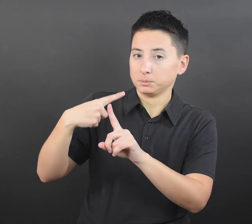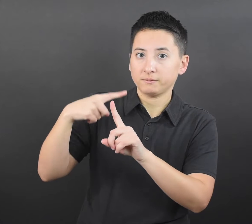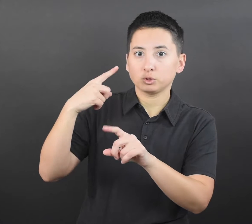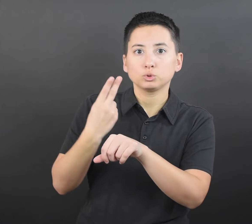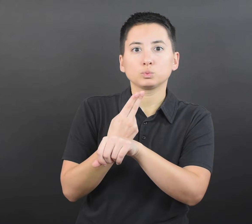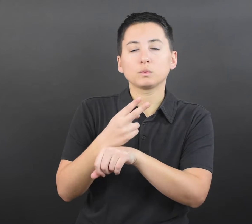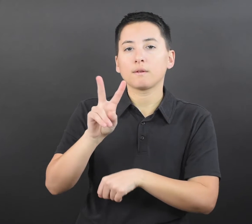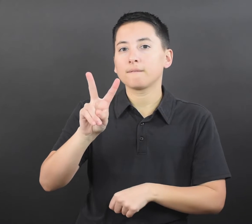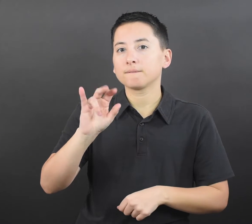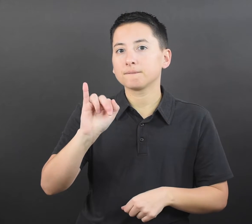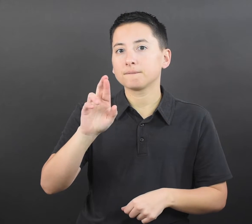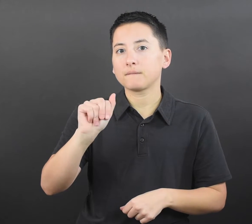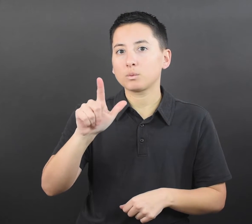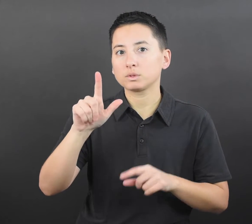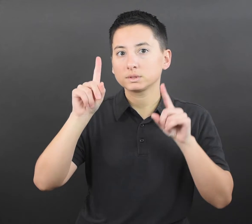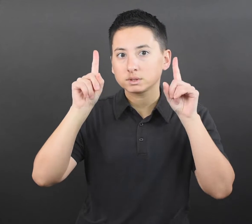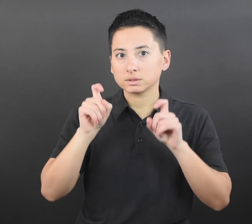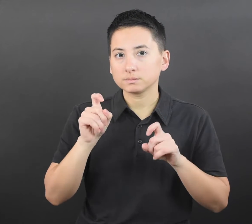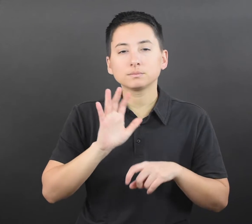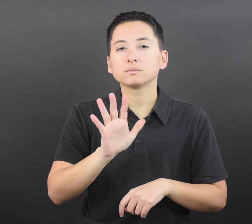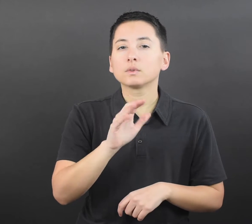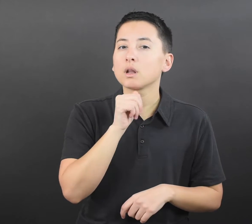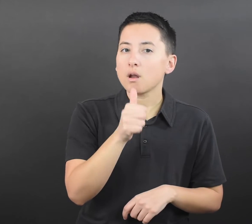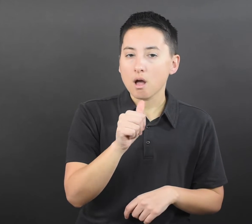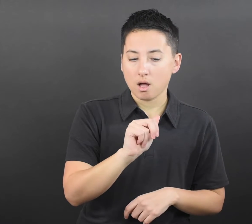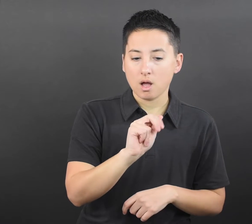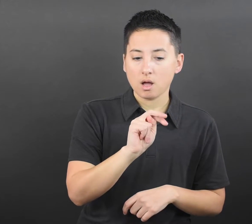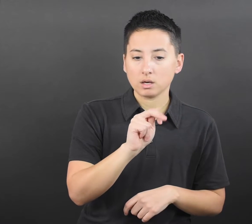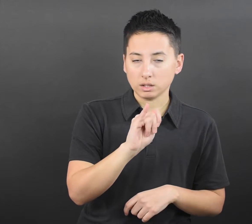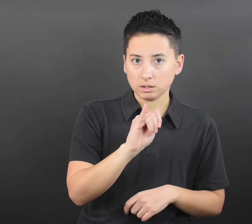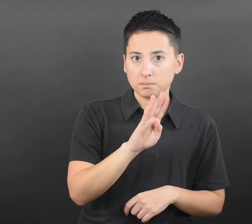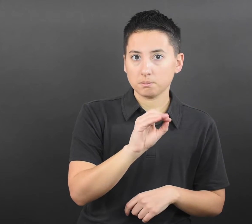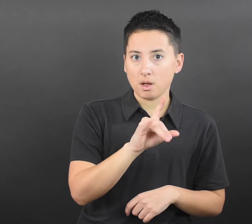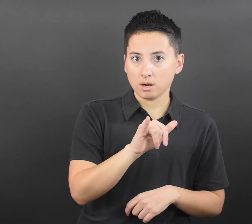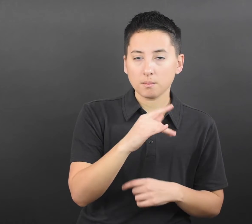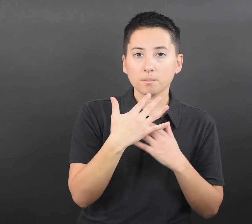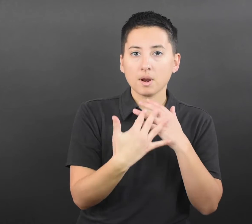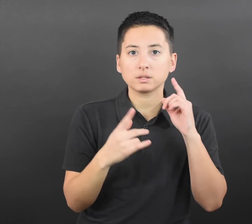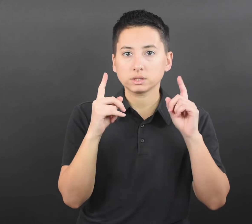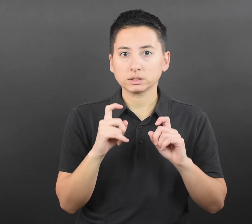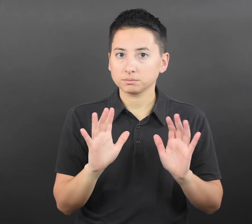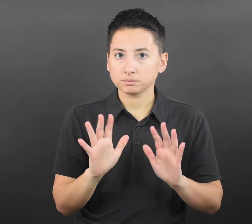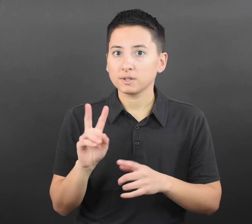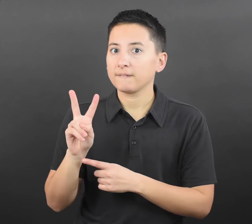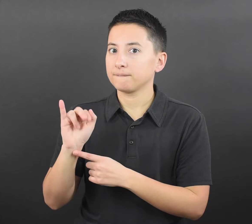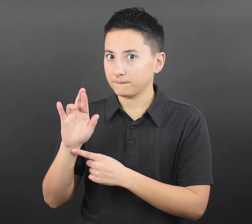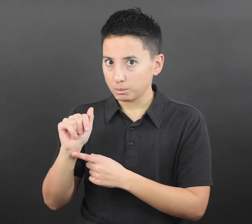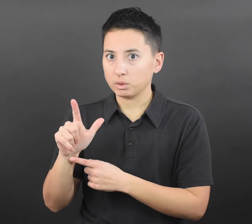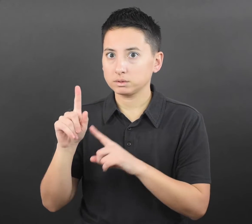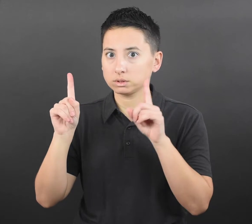(you previously tested positive using a viral test, not an antibody/blood test).